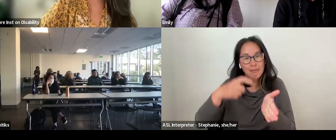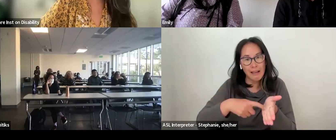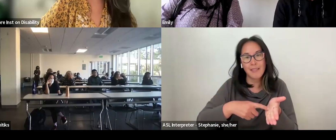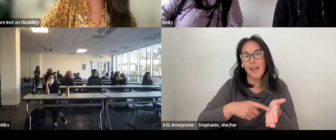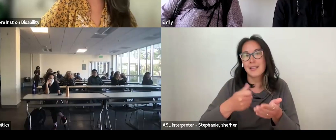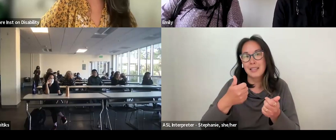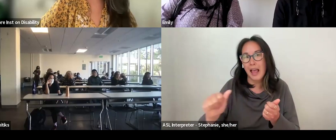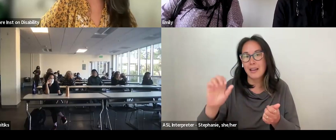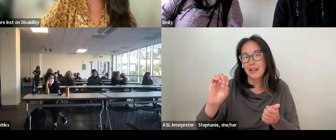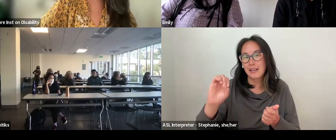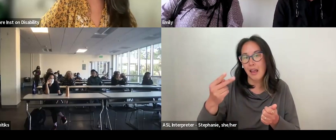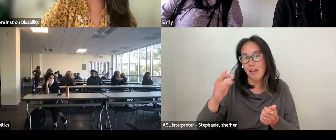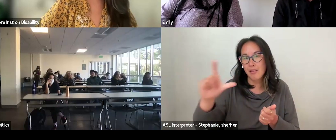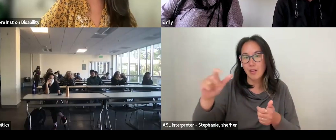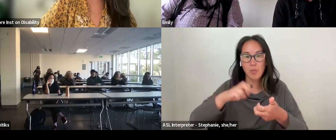and stand up to do the right thing?"